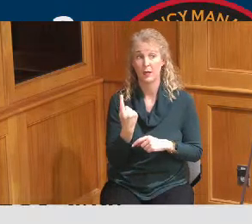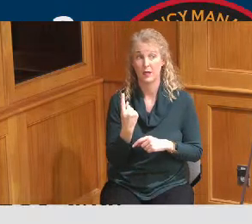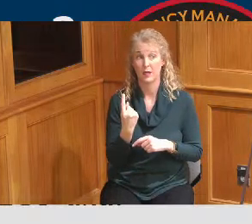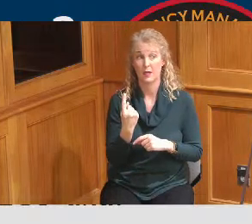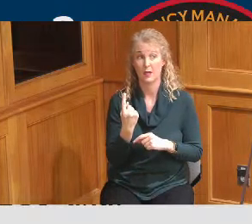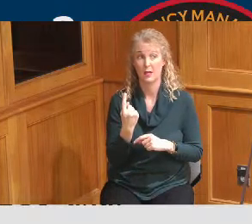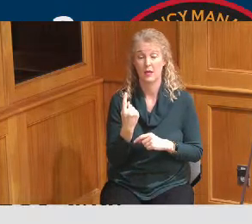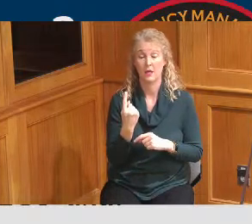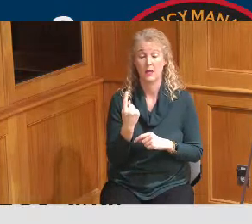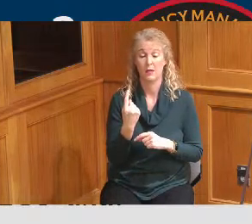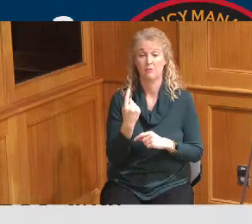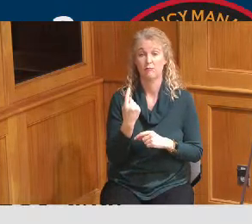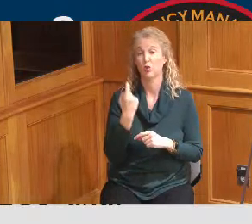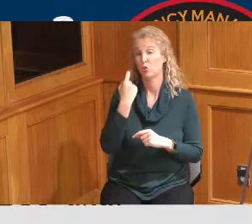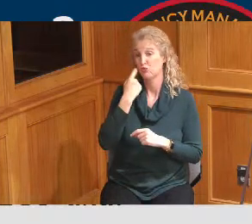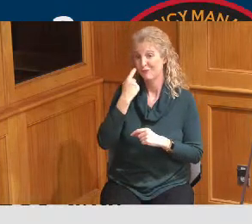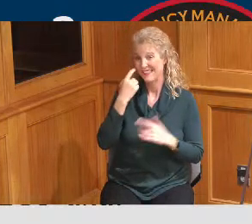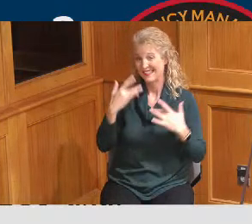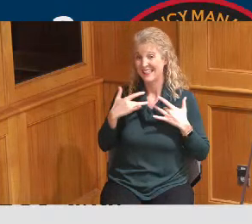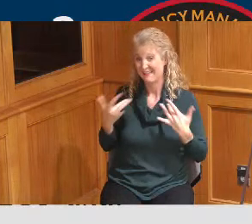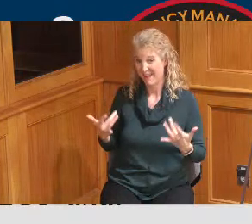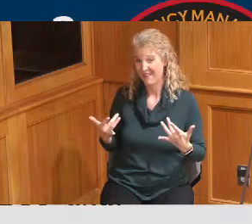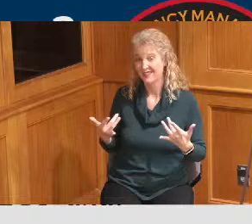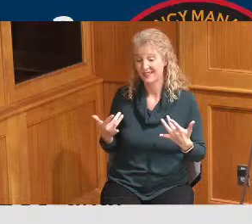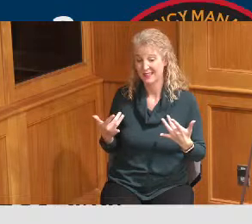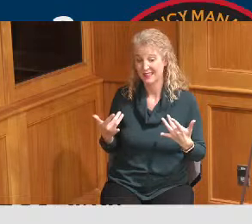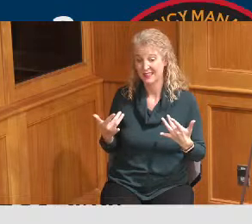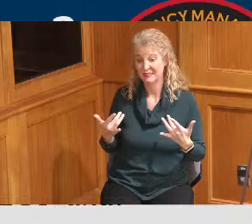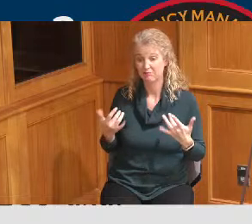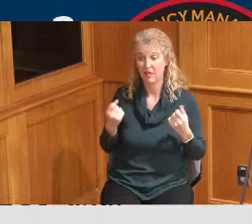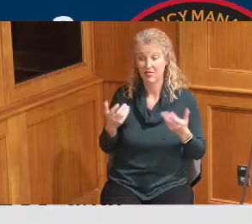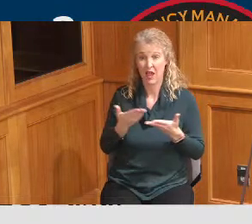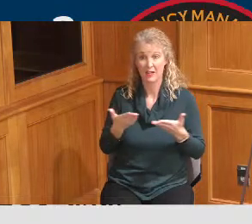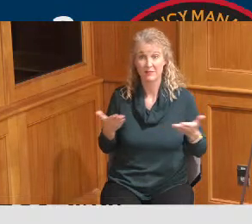again looking at recent current disasters lots of stuff has been donated if you look at the